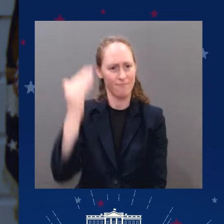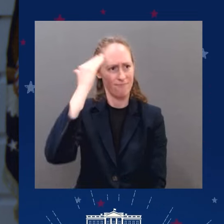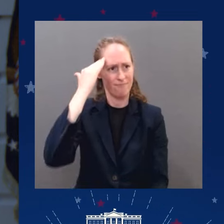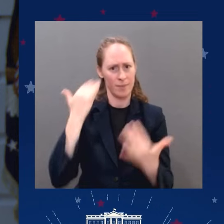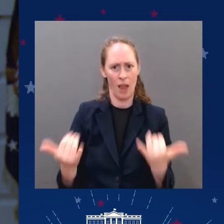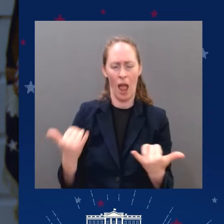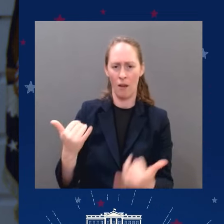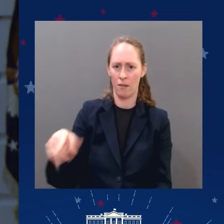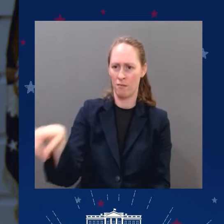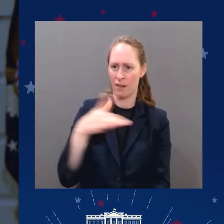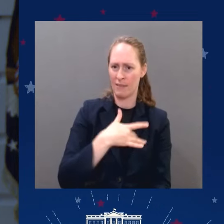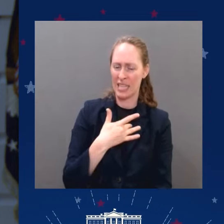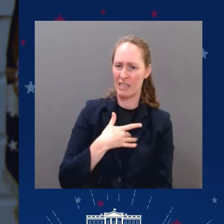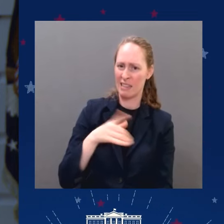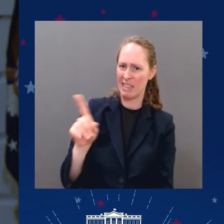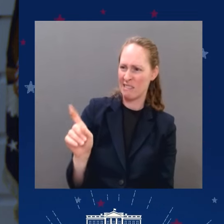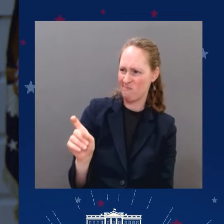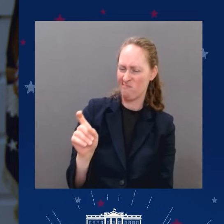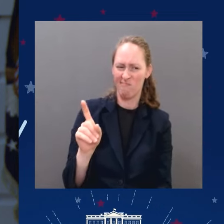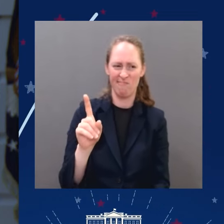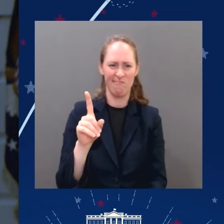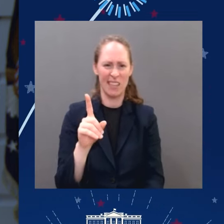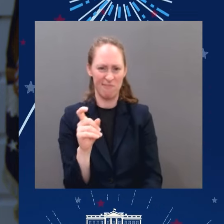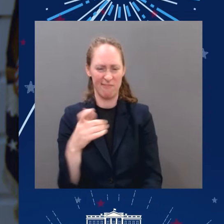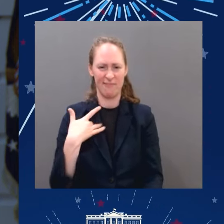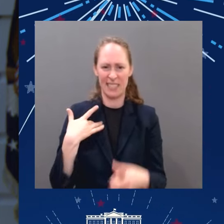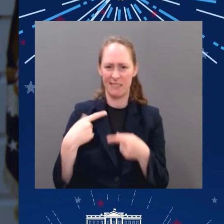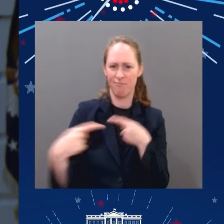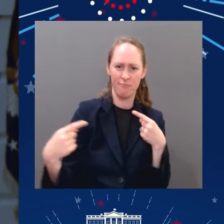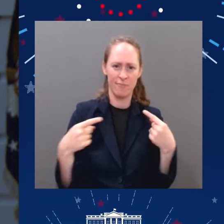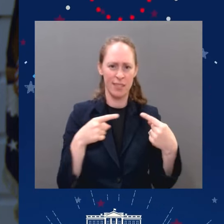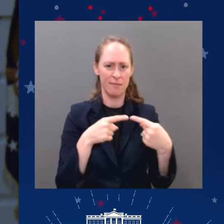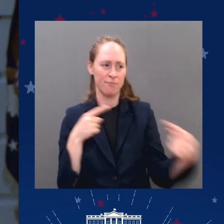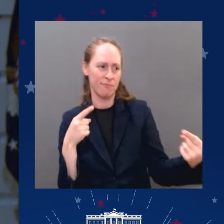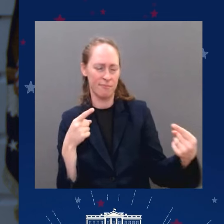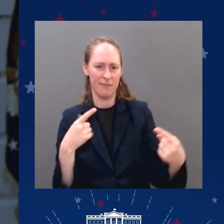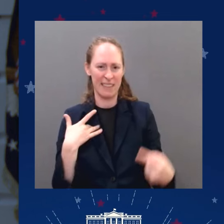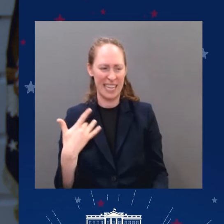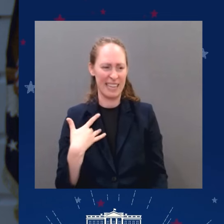I understand. But I believe we're more united than we are divided.